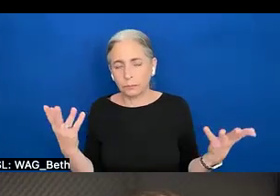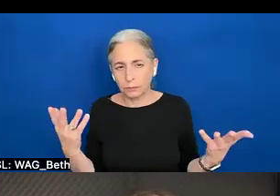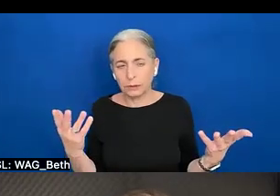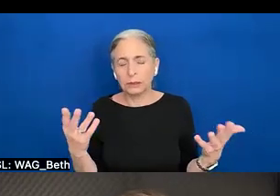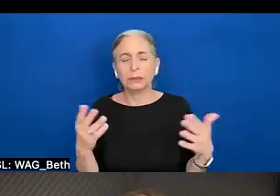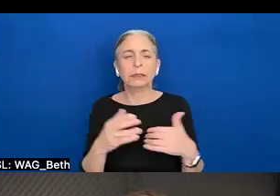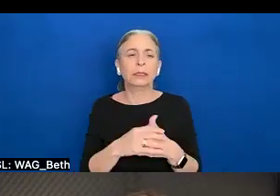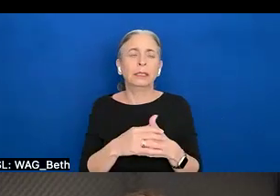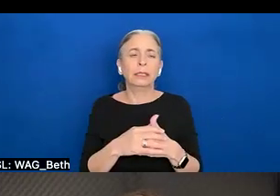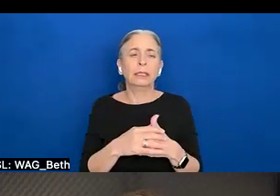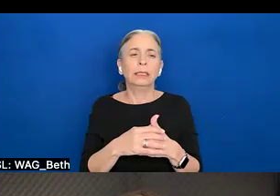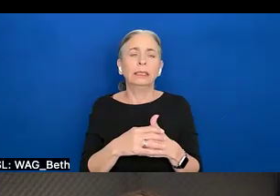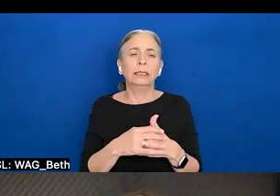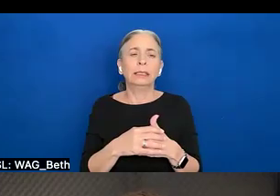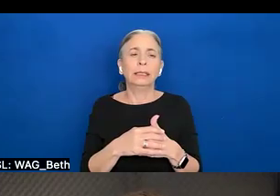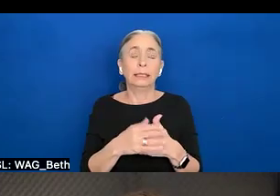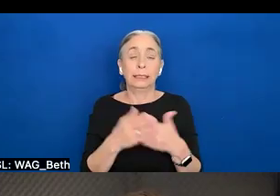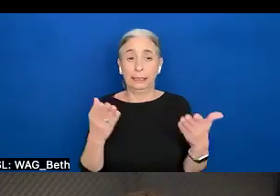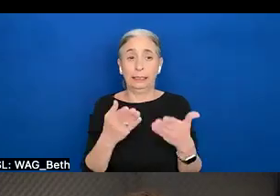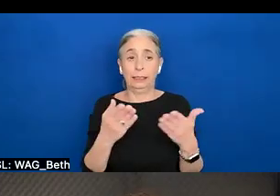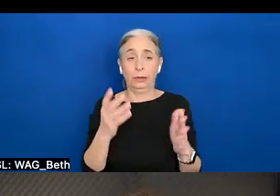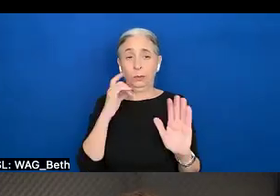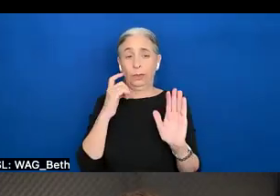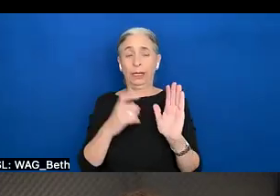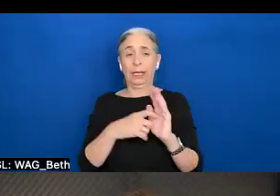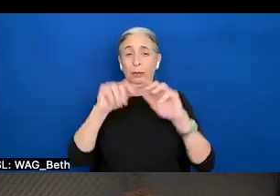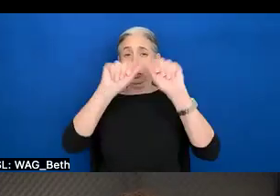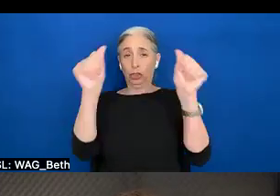There is something typical here. We see a shape. We see a glyph.